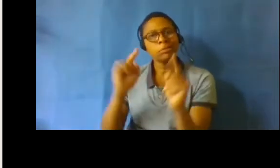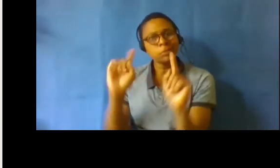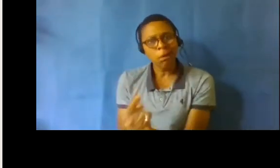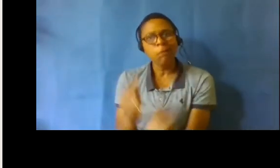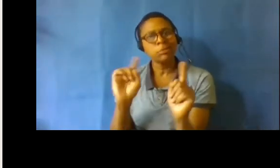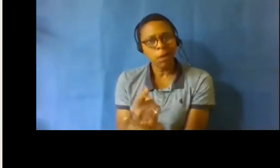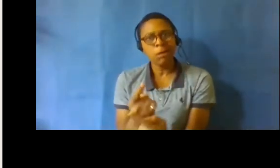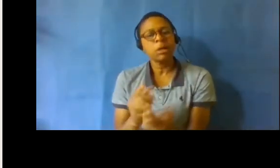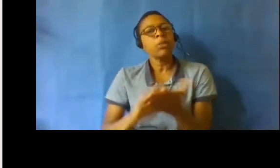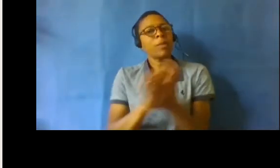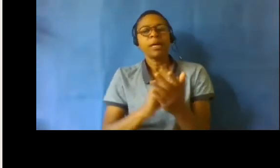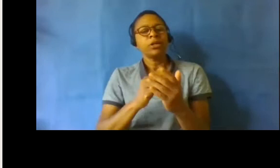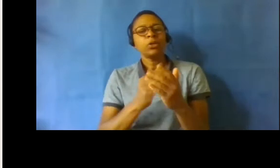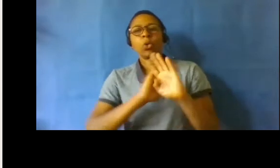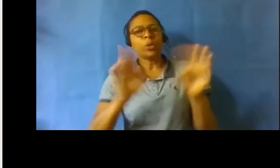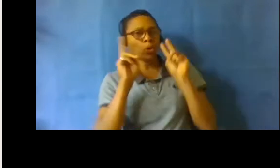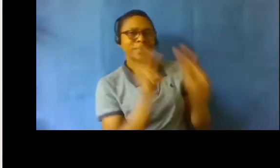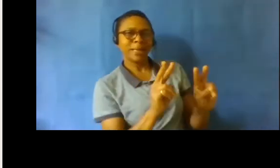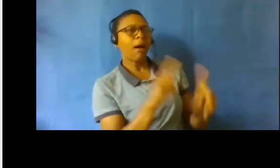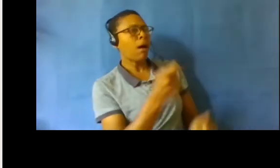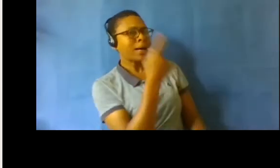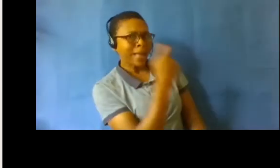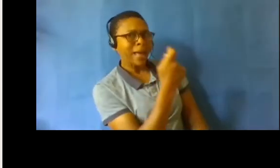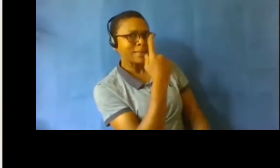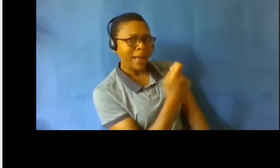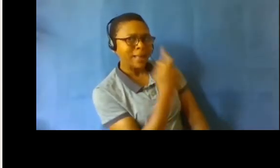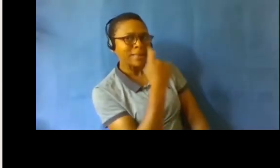same is true of disability more broadly when the disabled person is held up